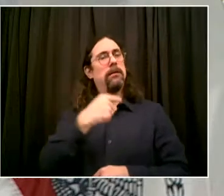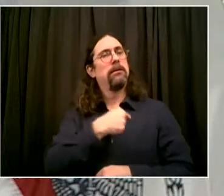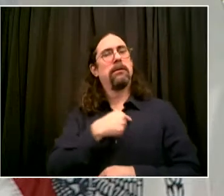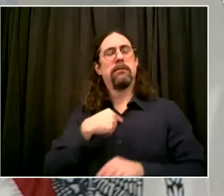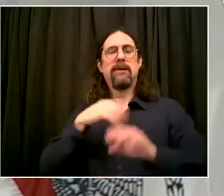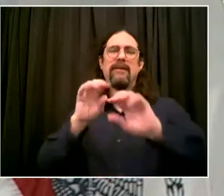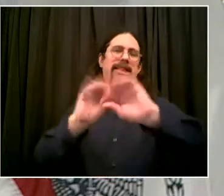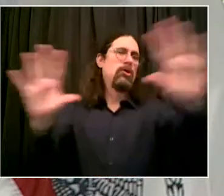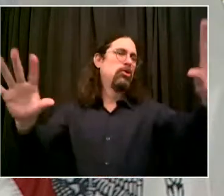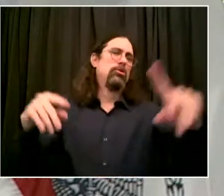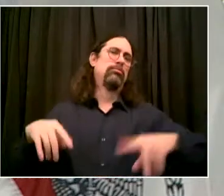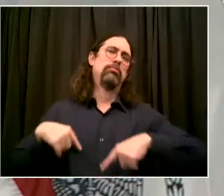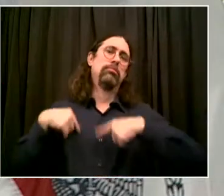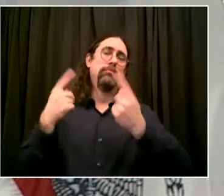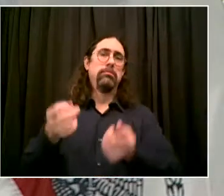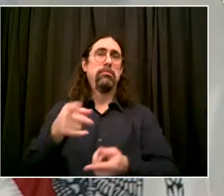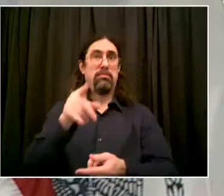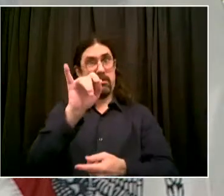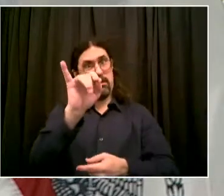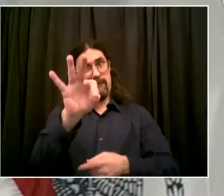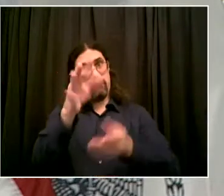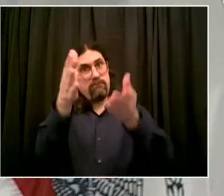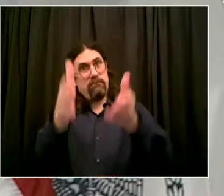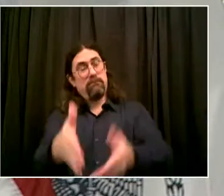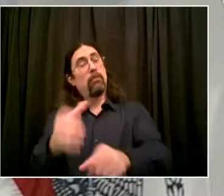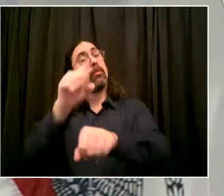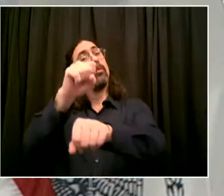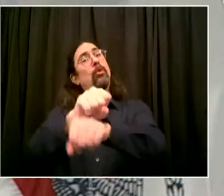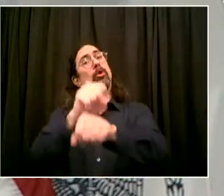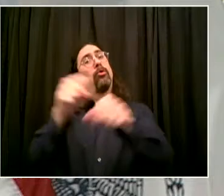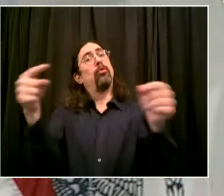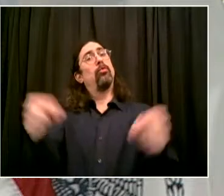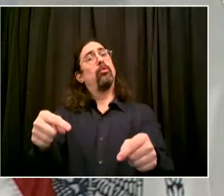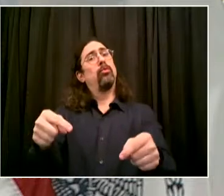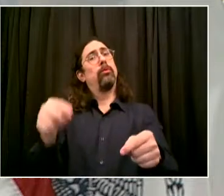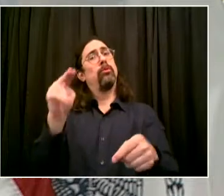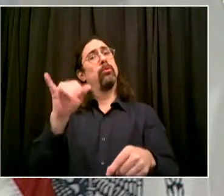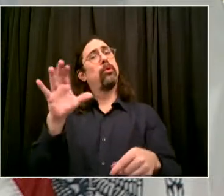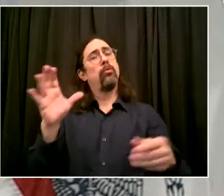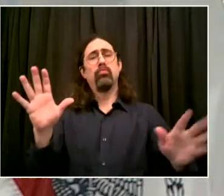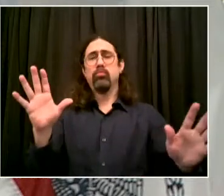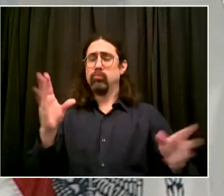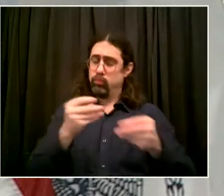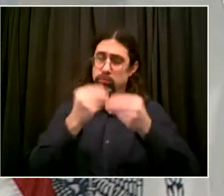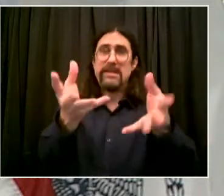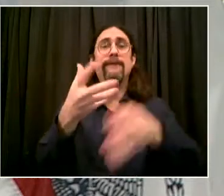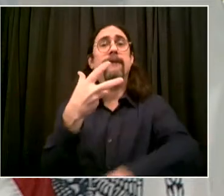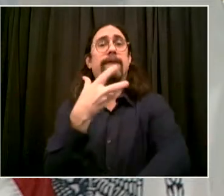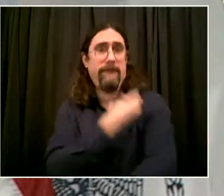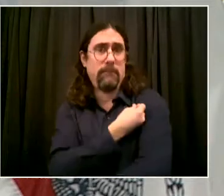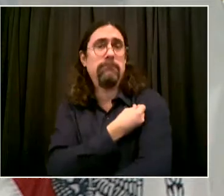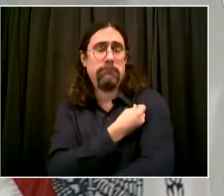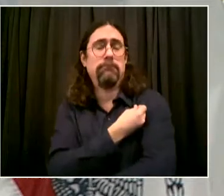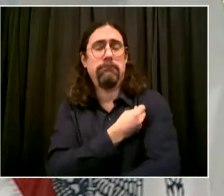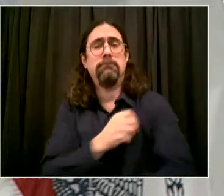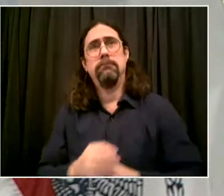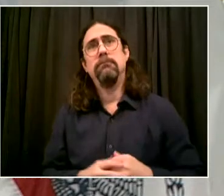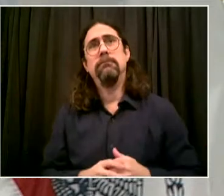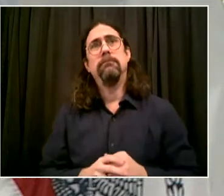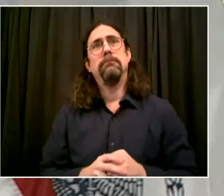WANT THEM VACCINATED AND WE ARE READY TO VACCINATE THEM RIGHT HERE IN NEW YORK CITY IN ADDITION TO OUR OWWRN EEDSIENCE.